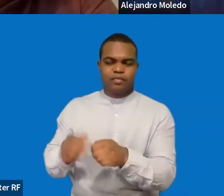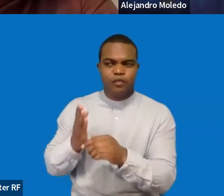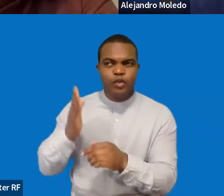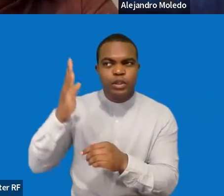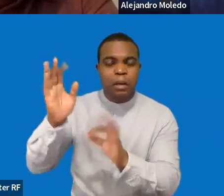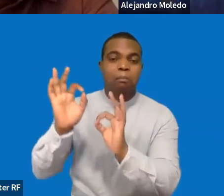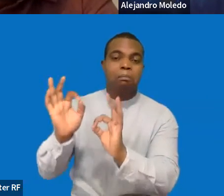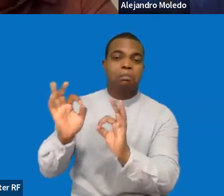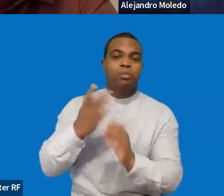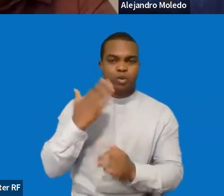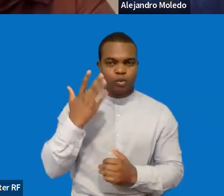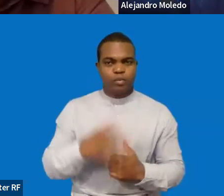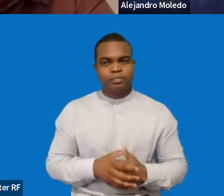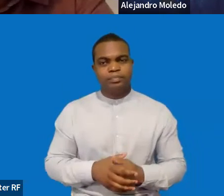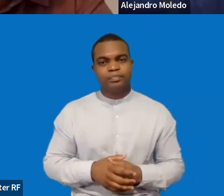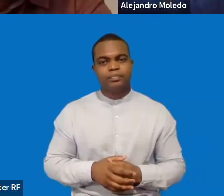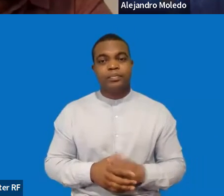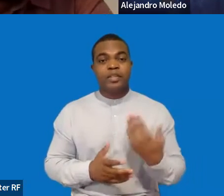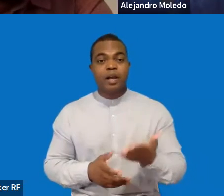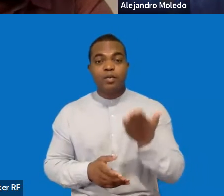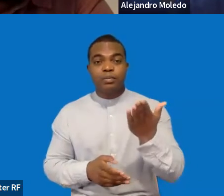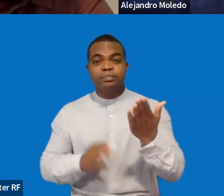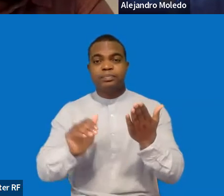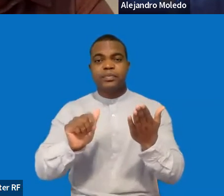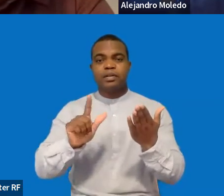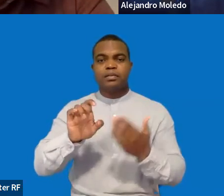Sorry, André, I got lost. Can you repeat the questions?